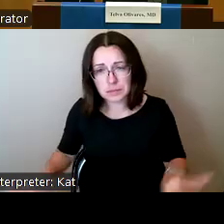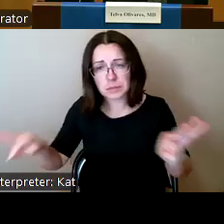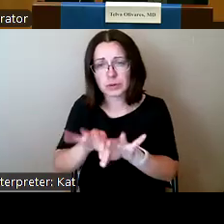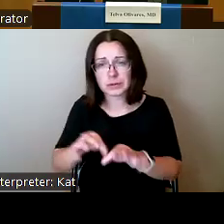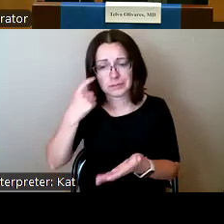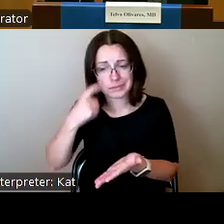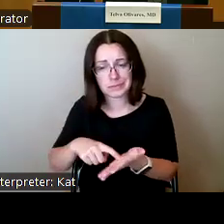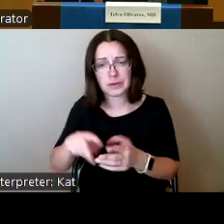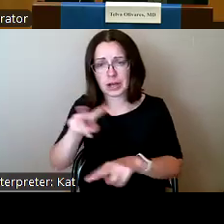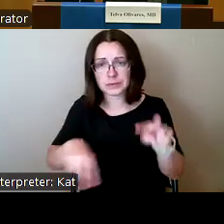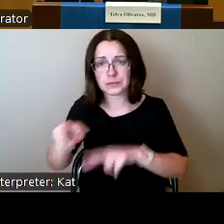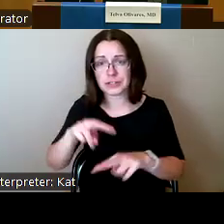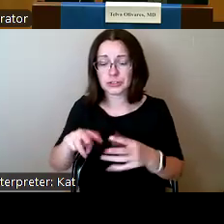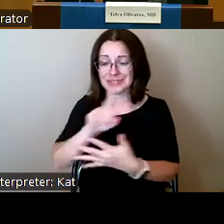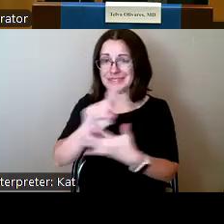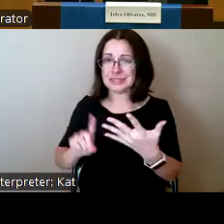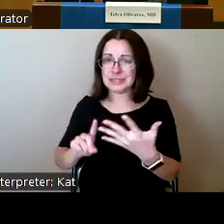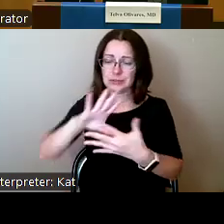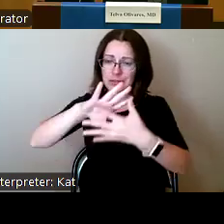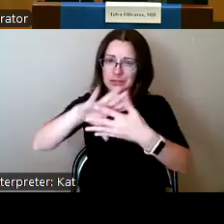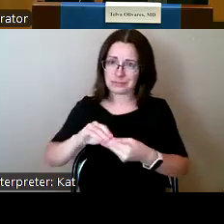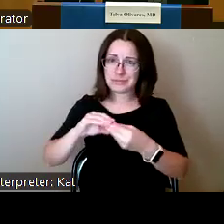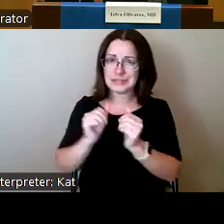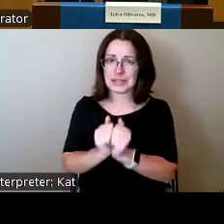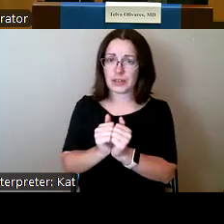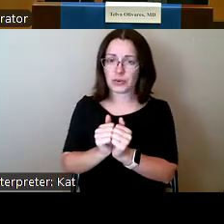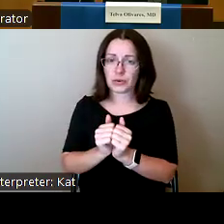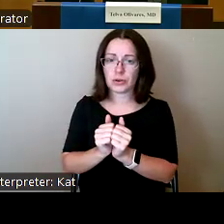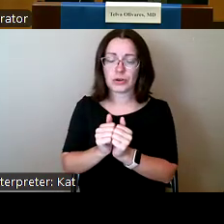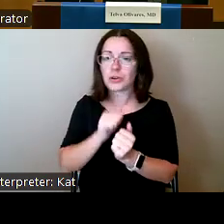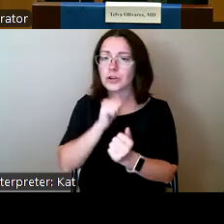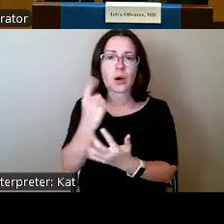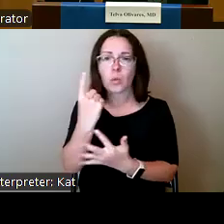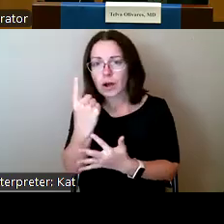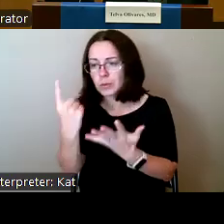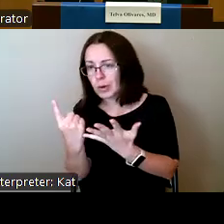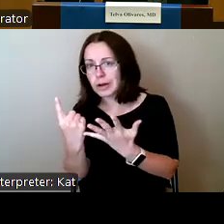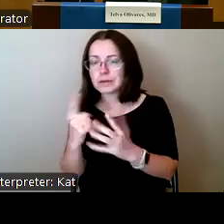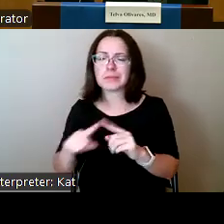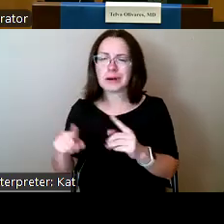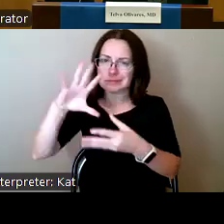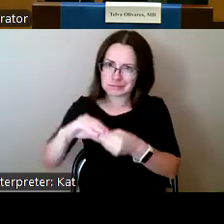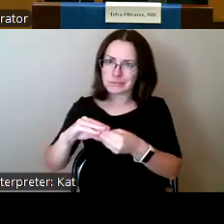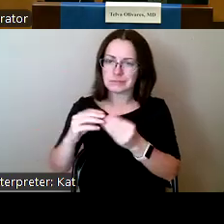independently of others of each other, they work in uh combination. And so it's the interaction